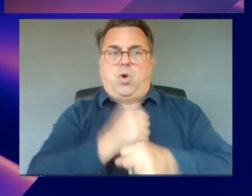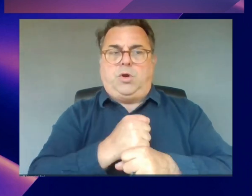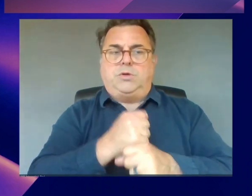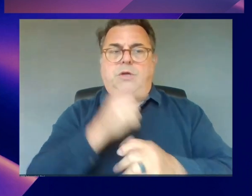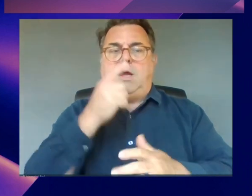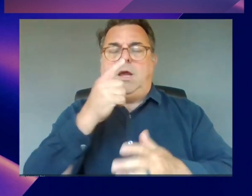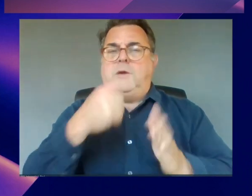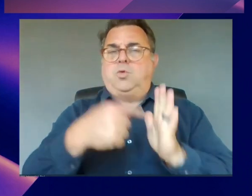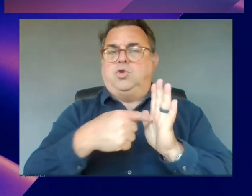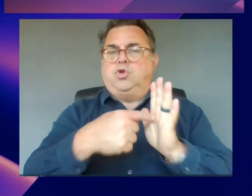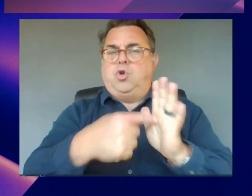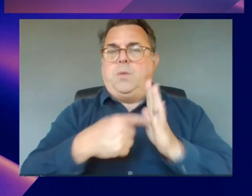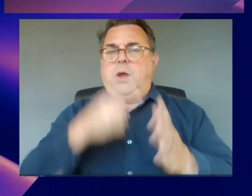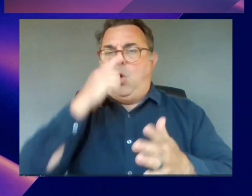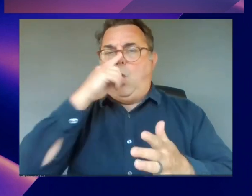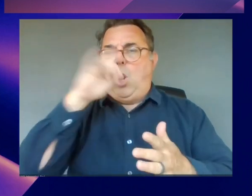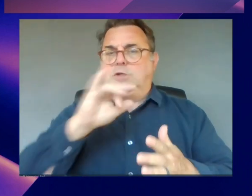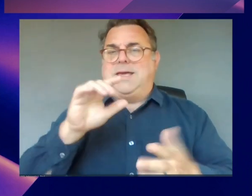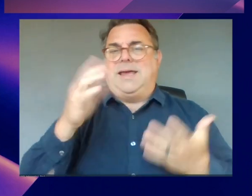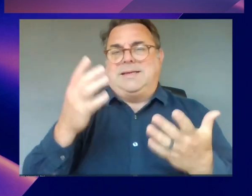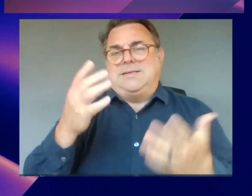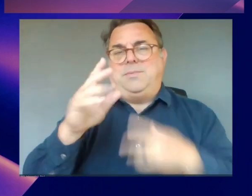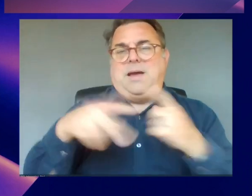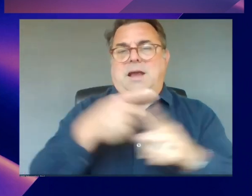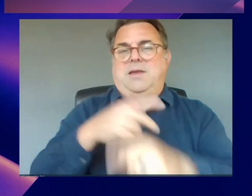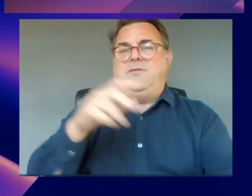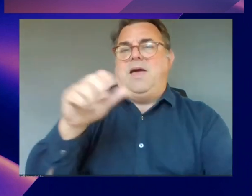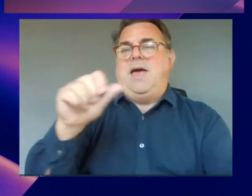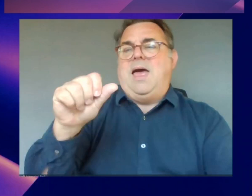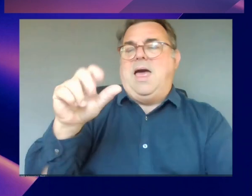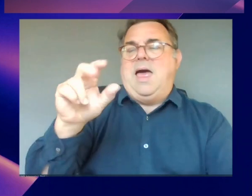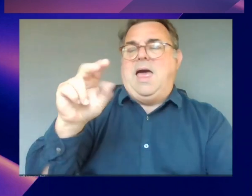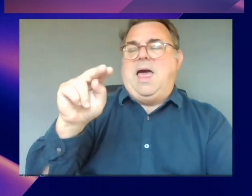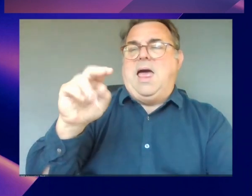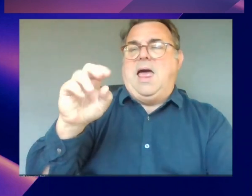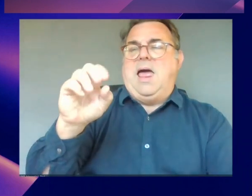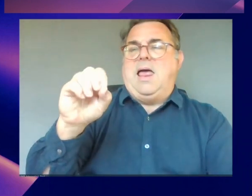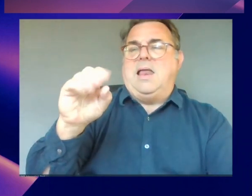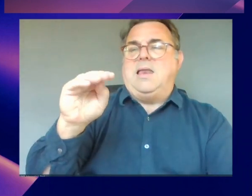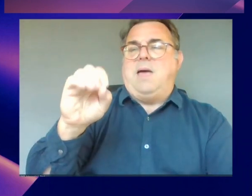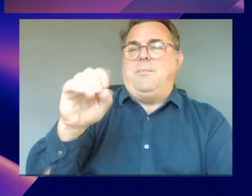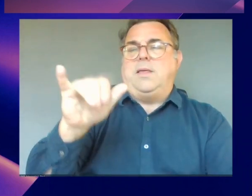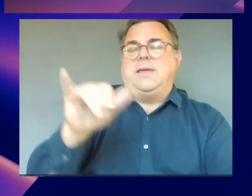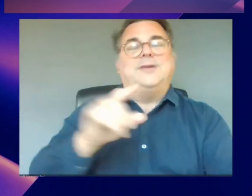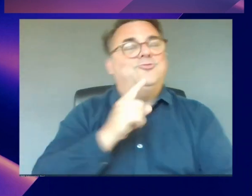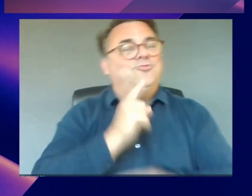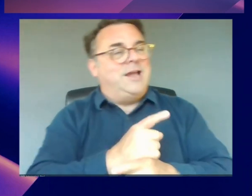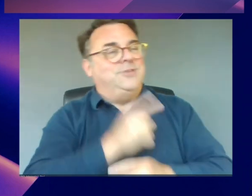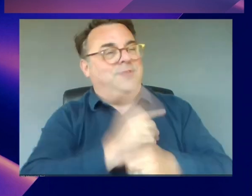based on the sort of thumbs up thumbs down signals that I give. - Exactly, yeah. And I wanna kind of touch upon the key thing,